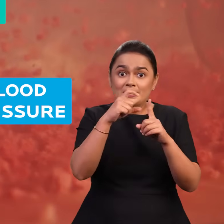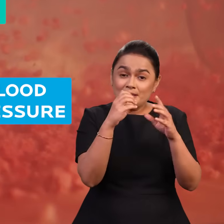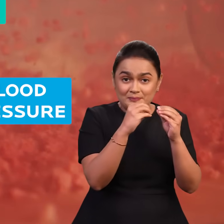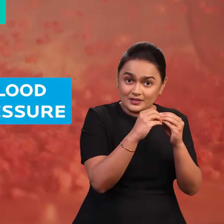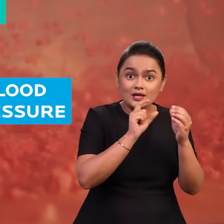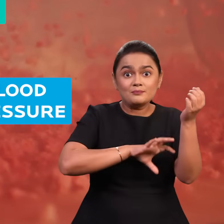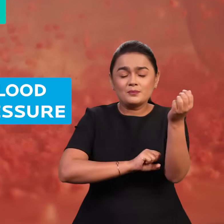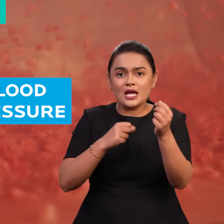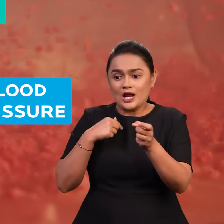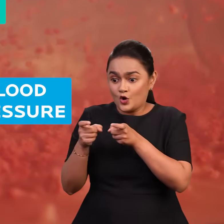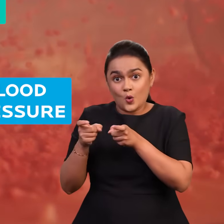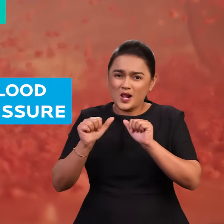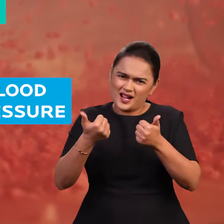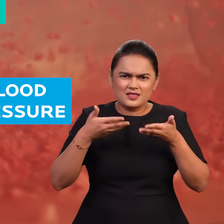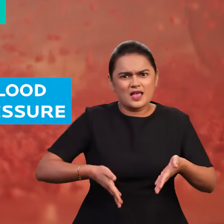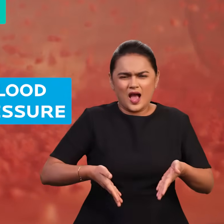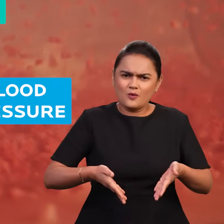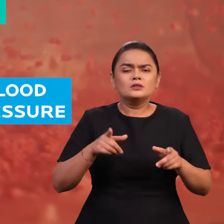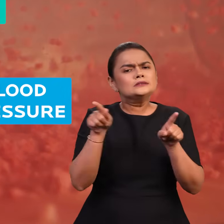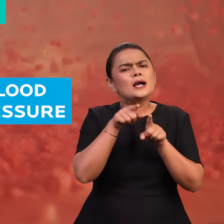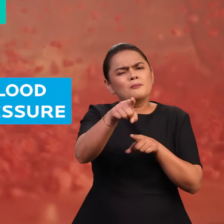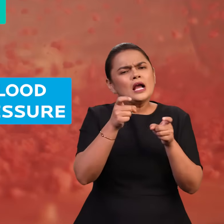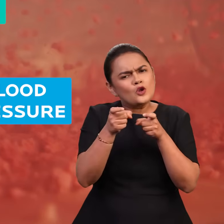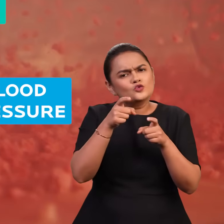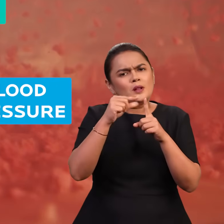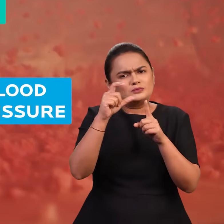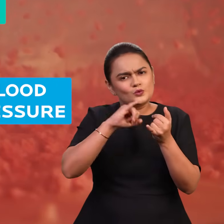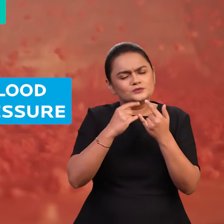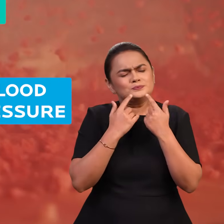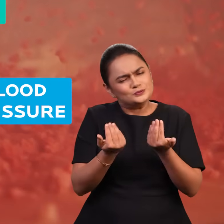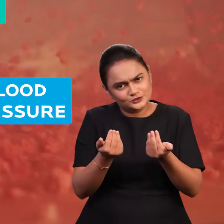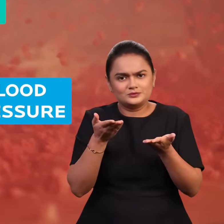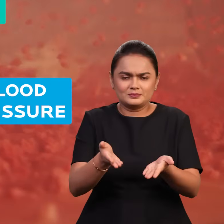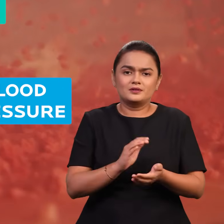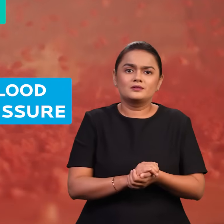Just like we can control diabetes & blood pressure PCOD can also be controlled.